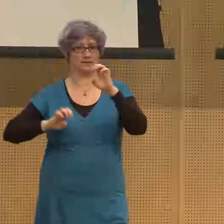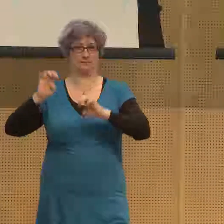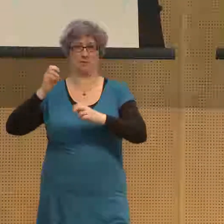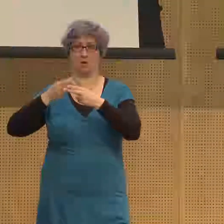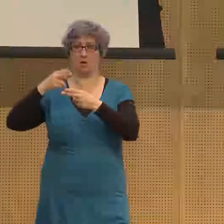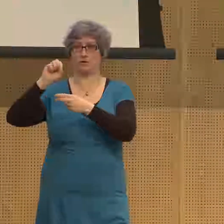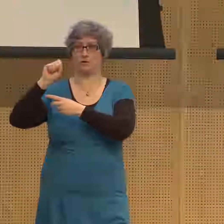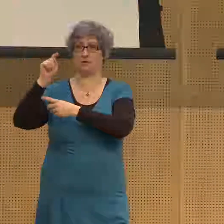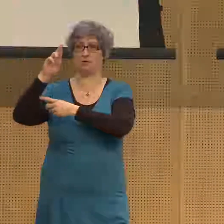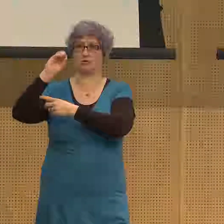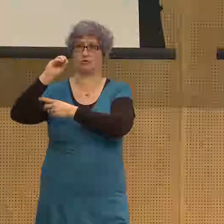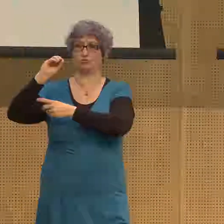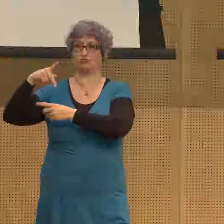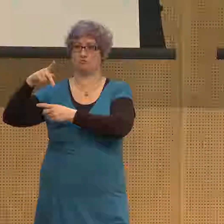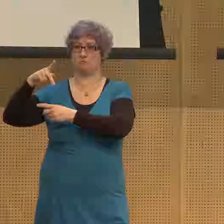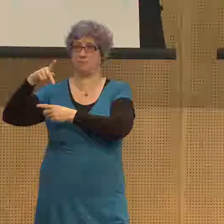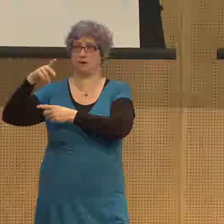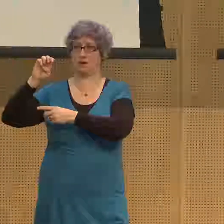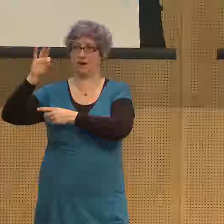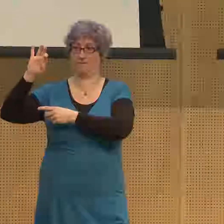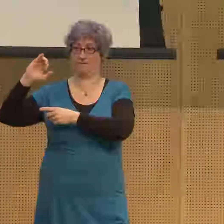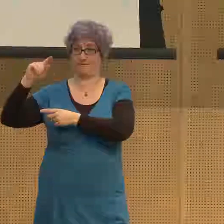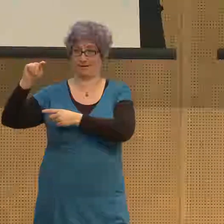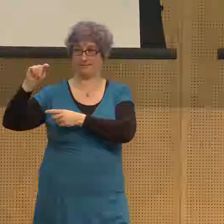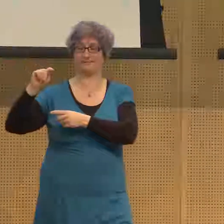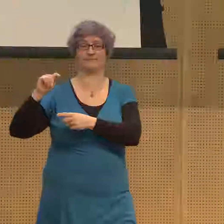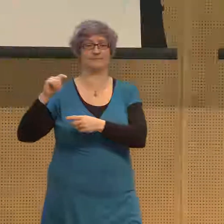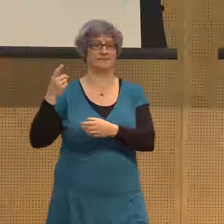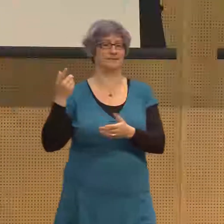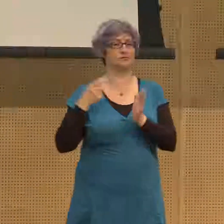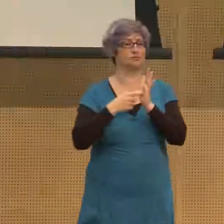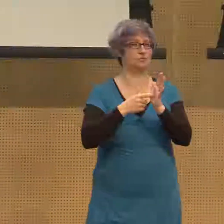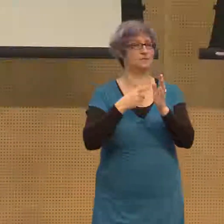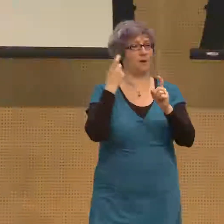and there was one experiment called the Stroop Effect.